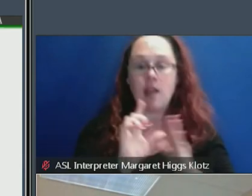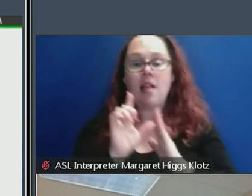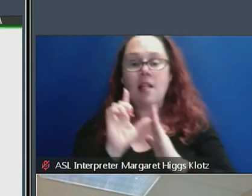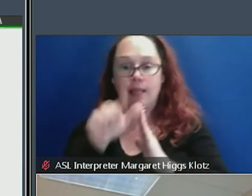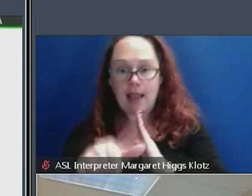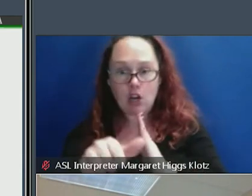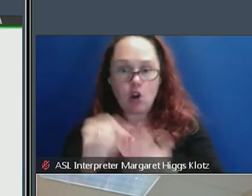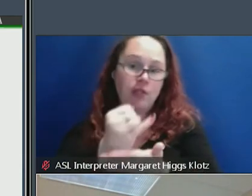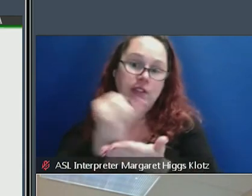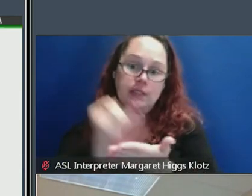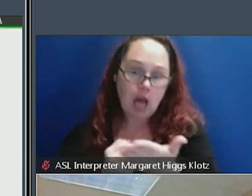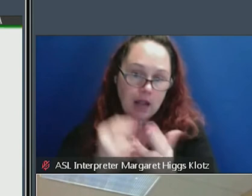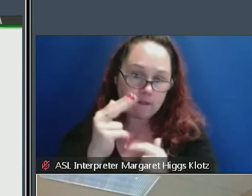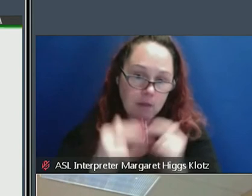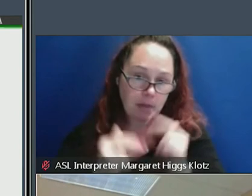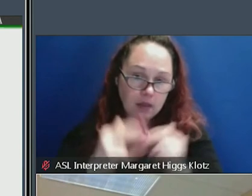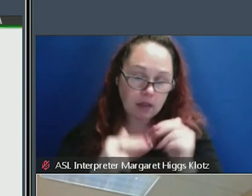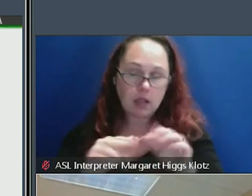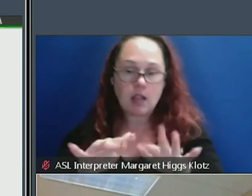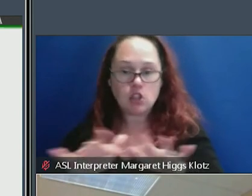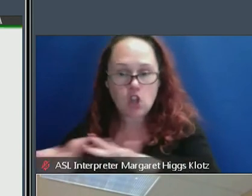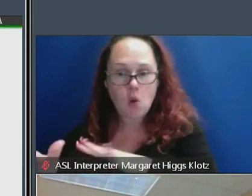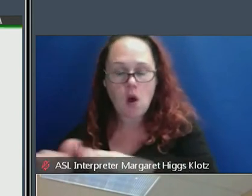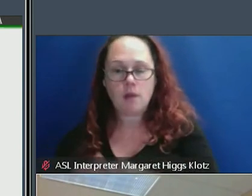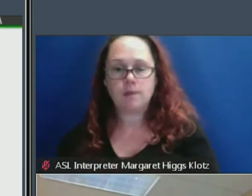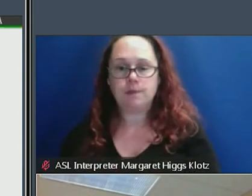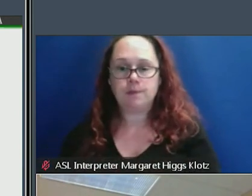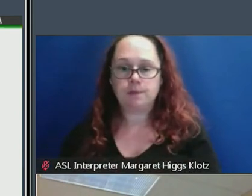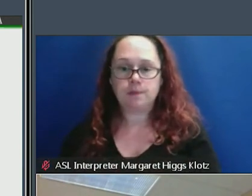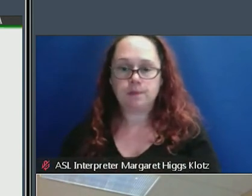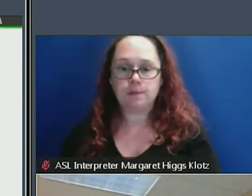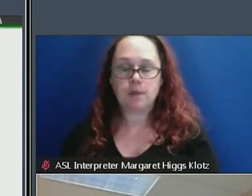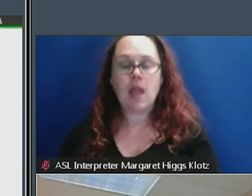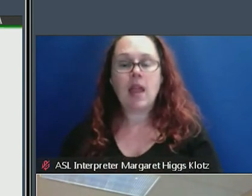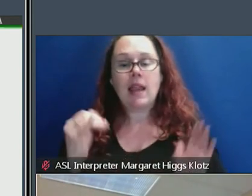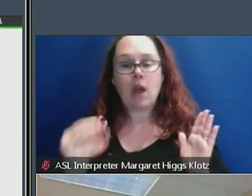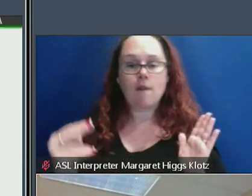the building. So on. Now, if we go to pages 14 and 15,